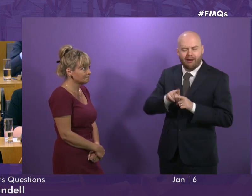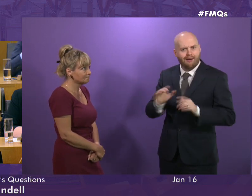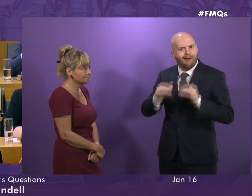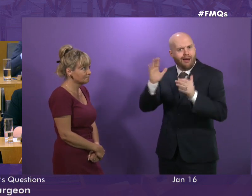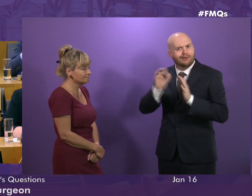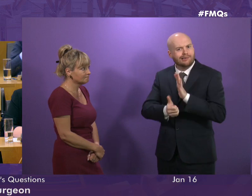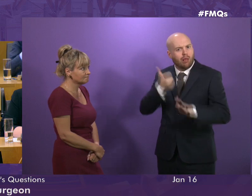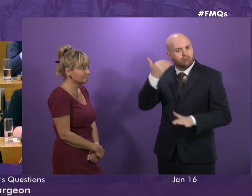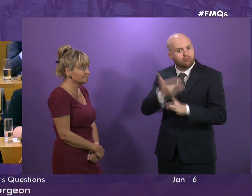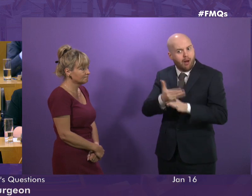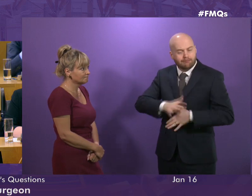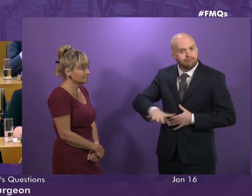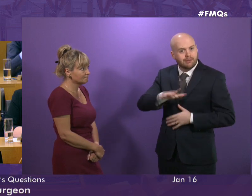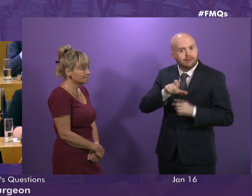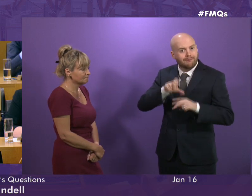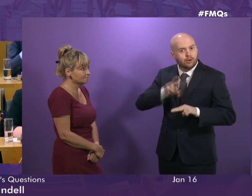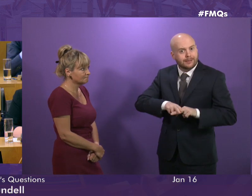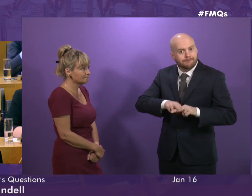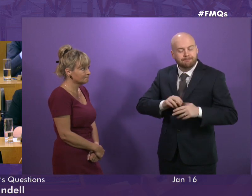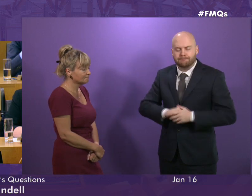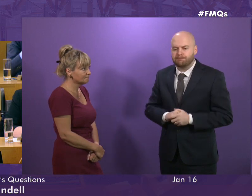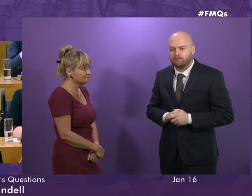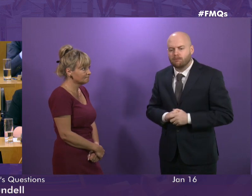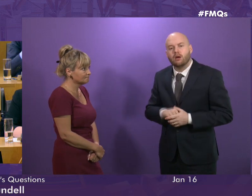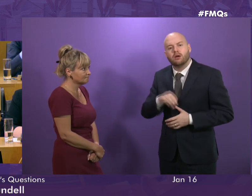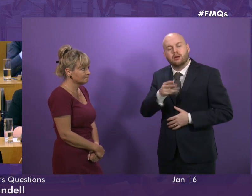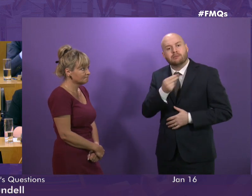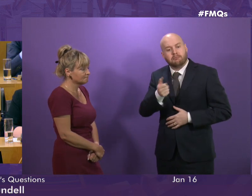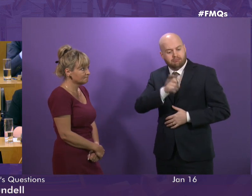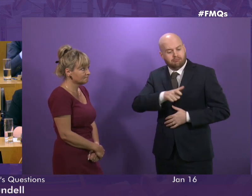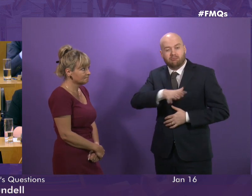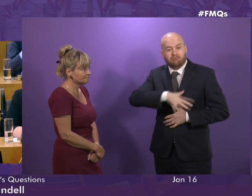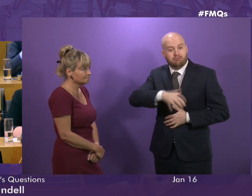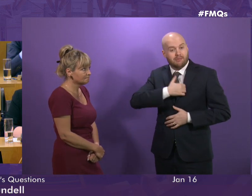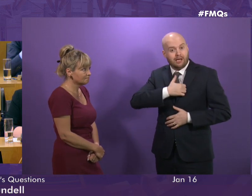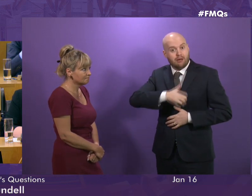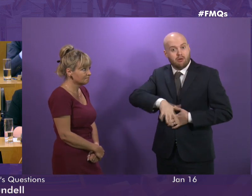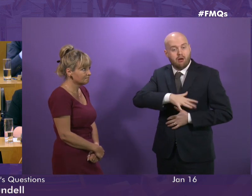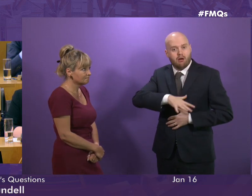jobs? Can the First Minister assure my constituents that her Government will provide every possible